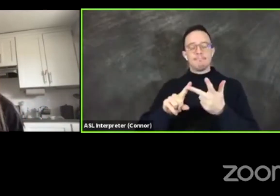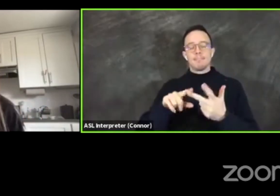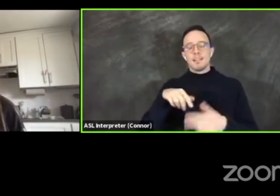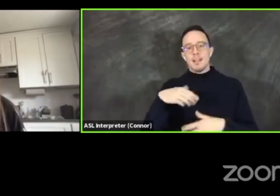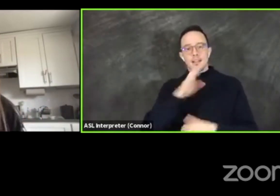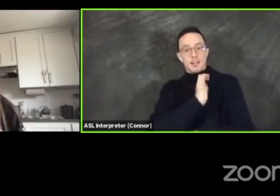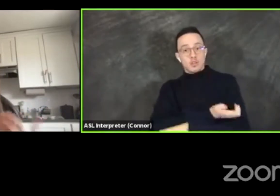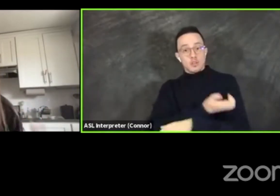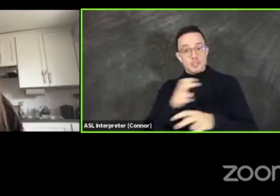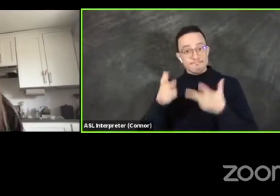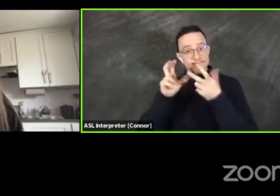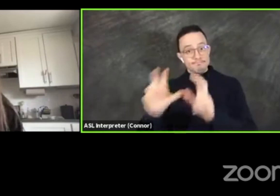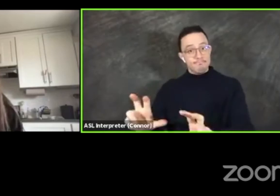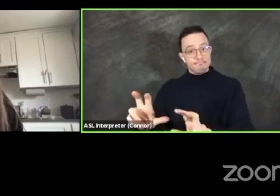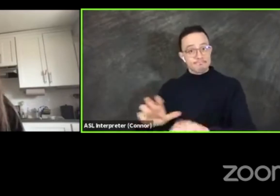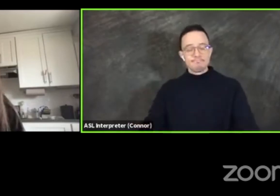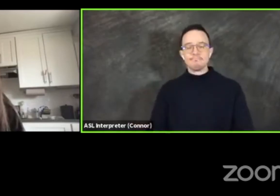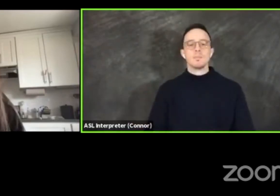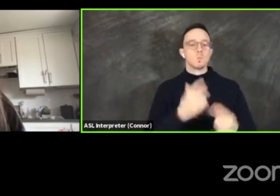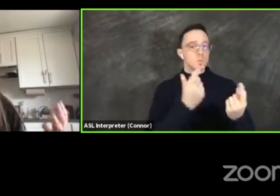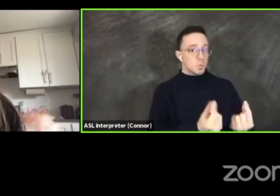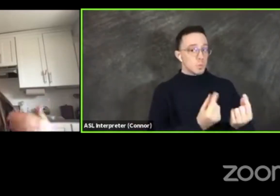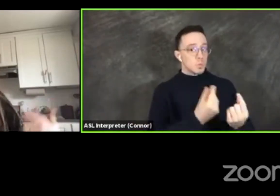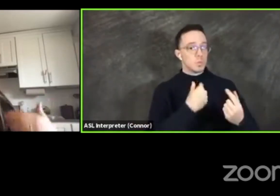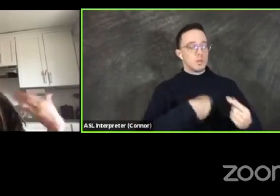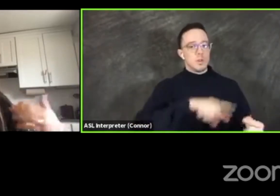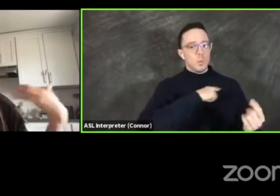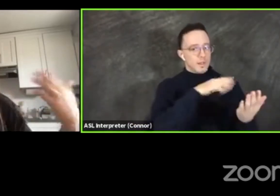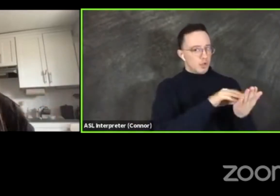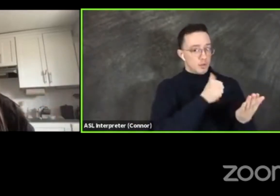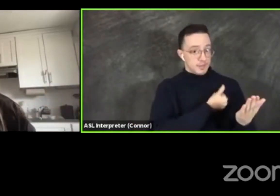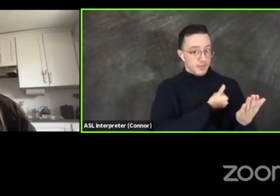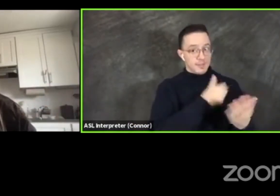FIRST, WITH RESOURCES THAT WERE READILY AVAILABLE TO US, RATHER THAN PLACING THE BURDEN OF THAT